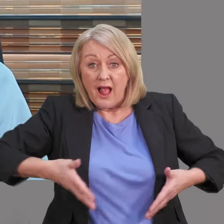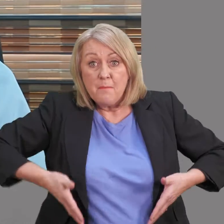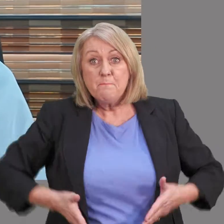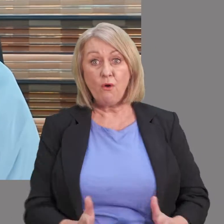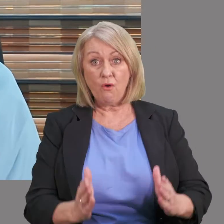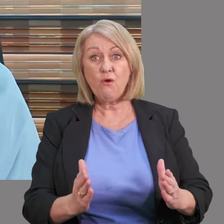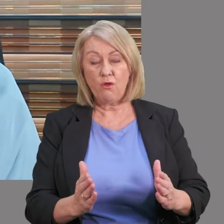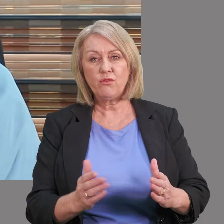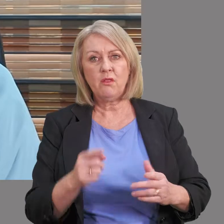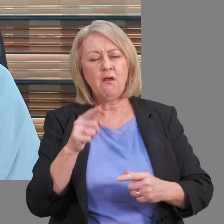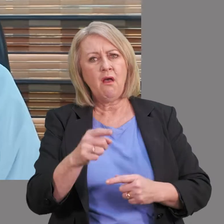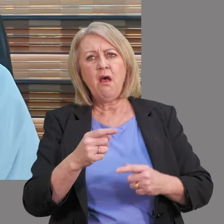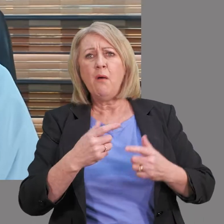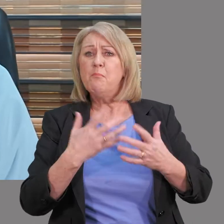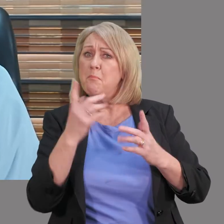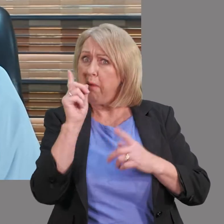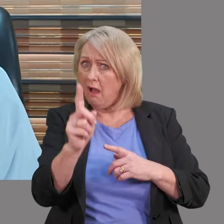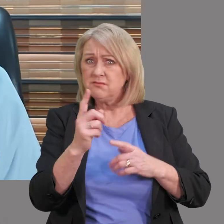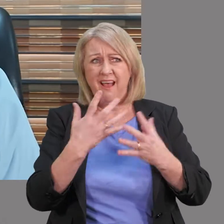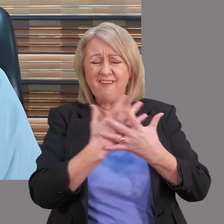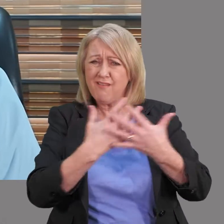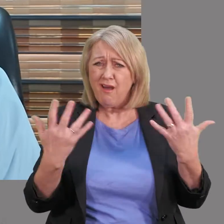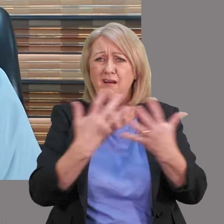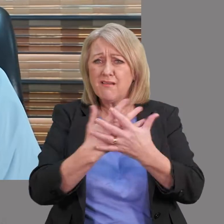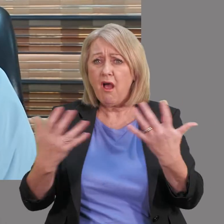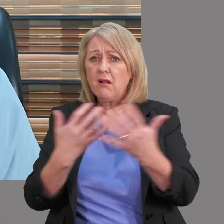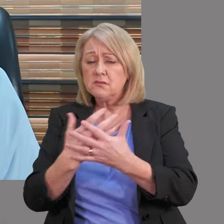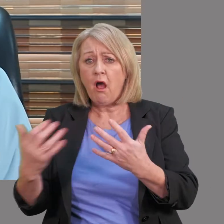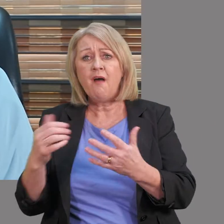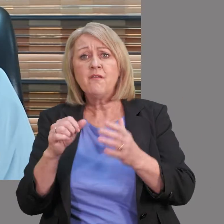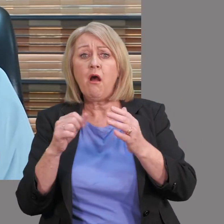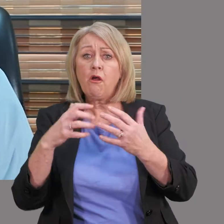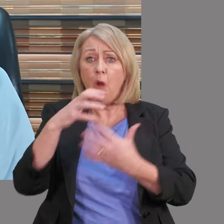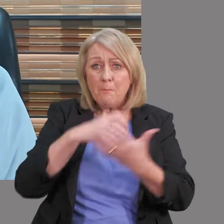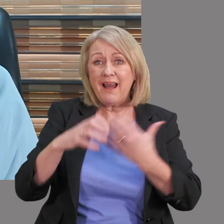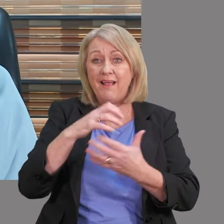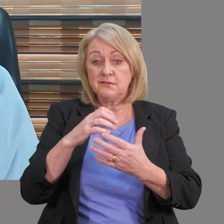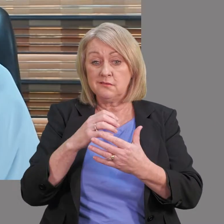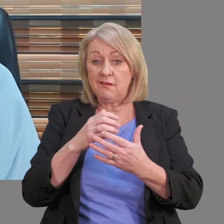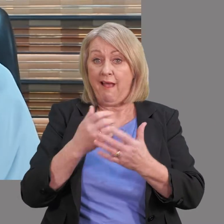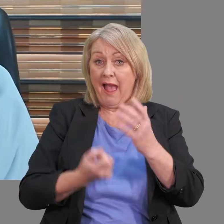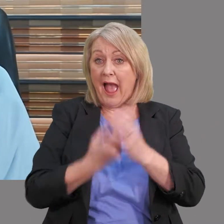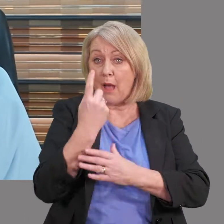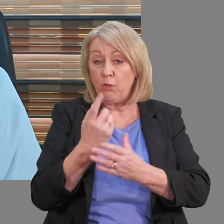but there are huge numbers of long term complications that arise during childbirth,